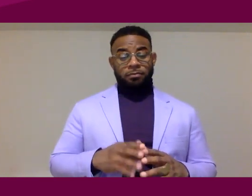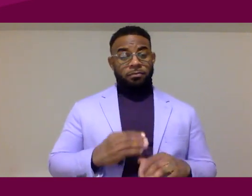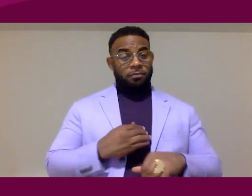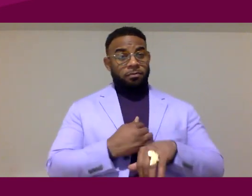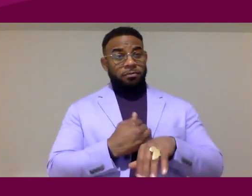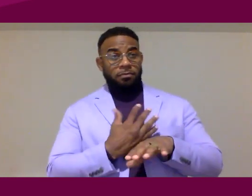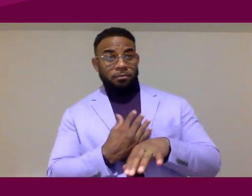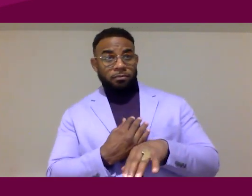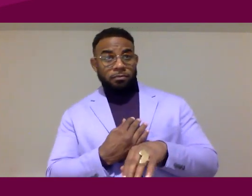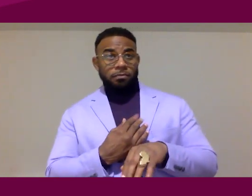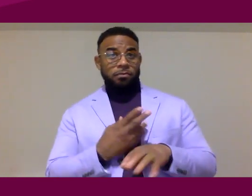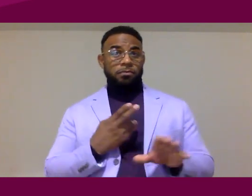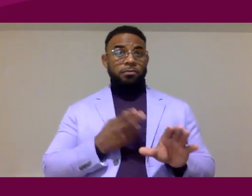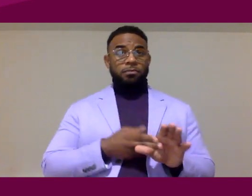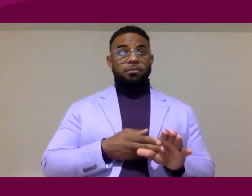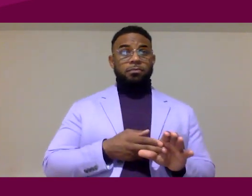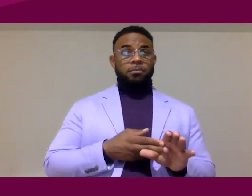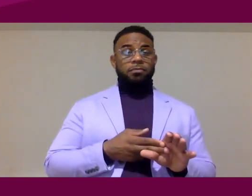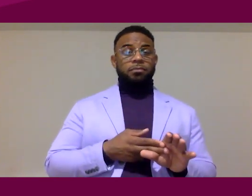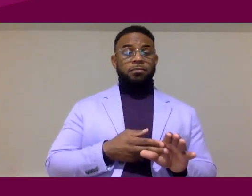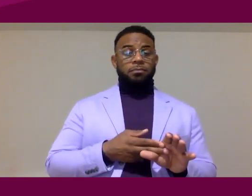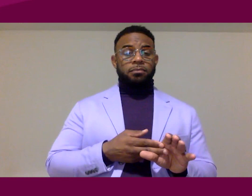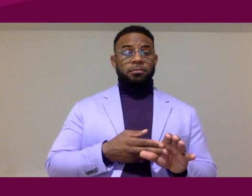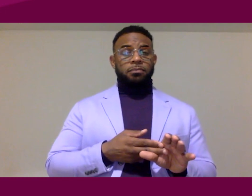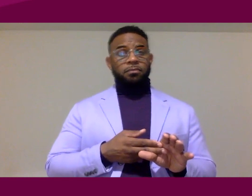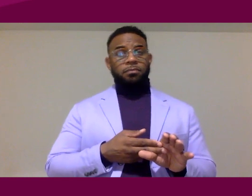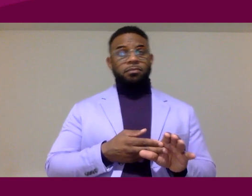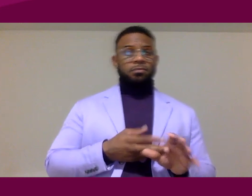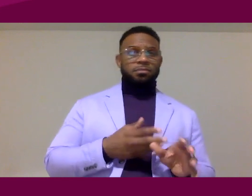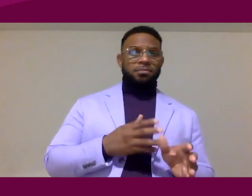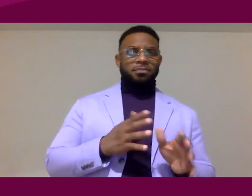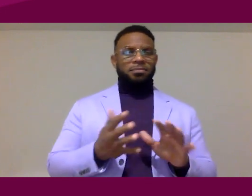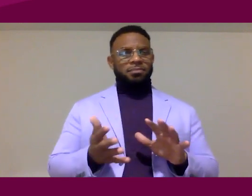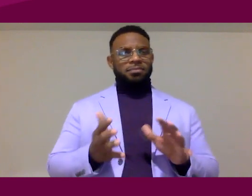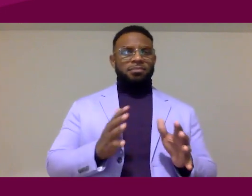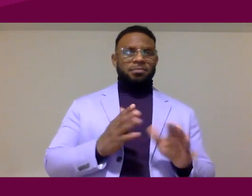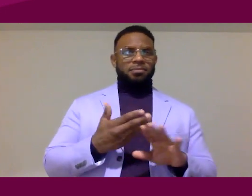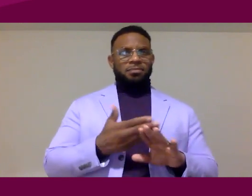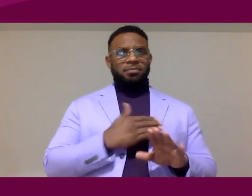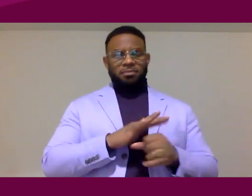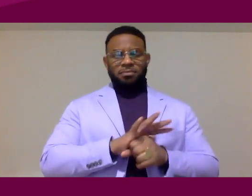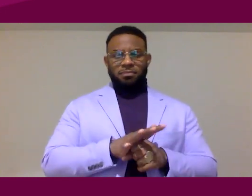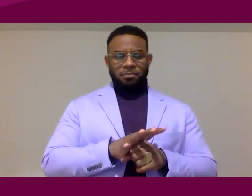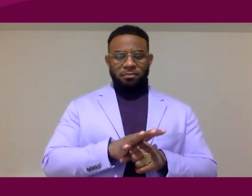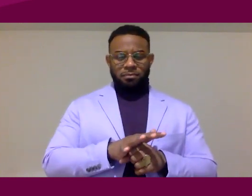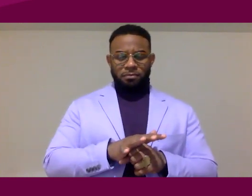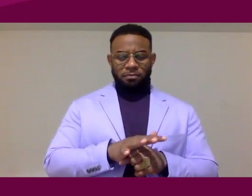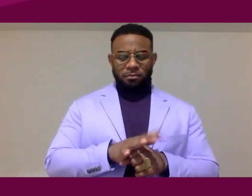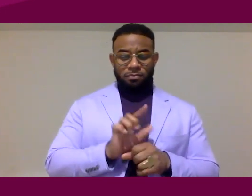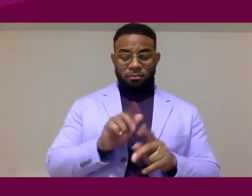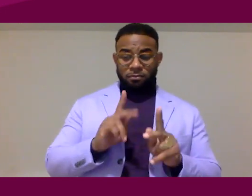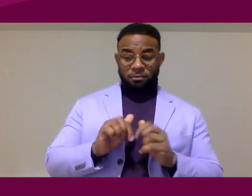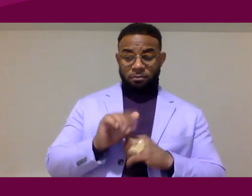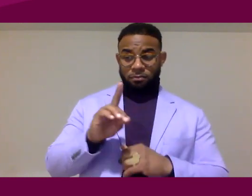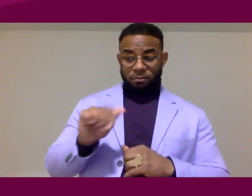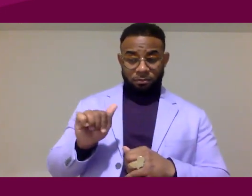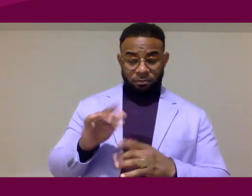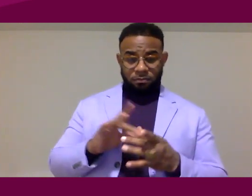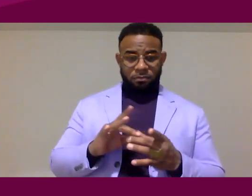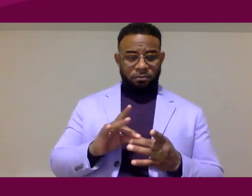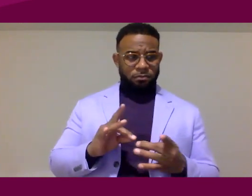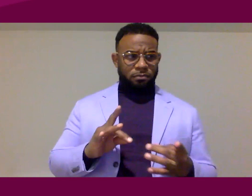Virtual participation, before the pandemic, when people with disabilities said, "I need